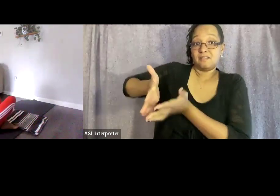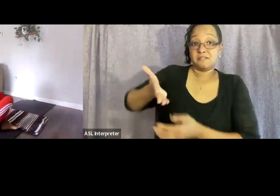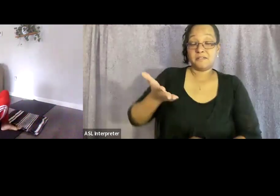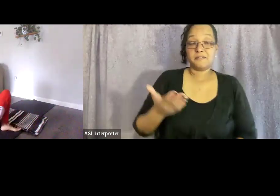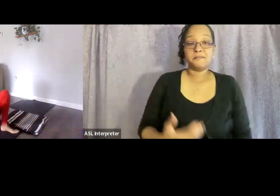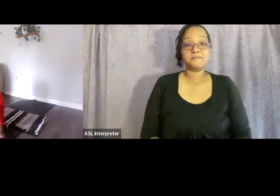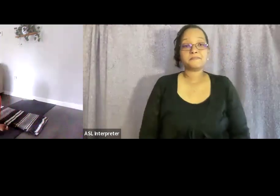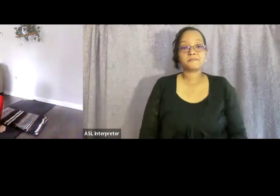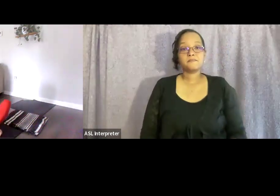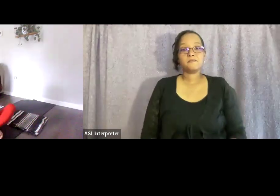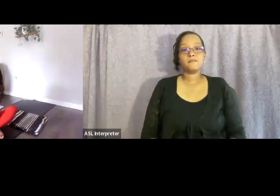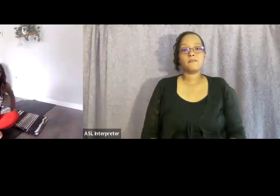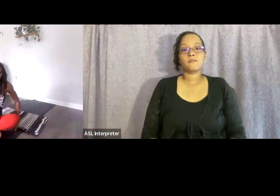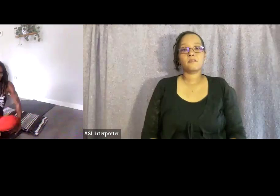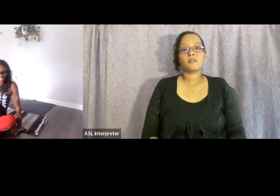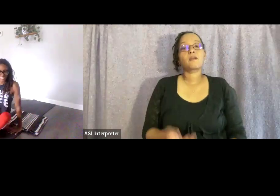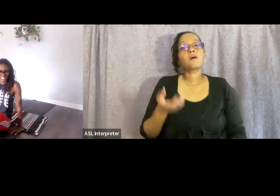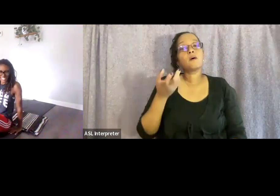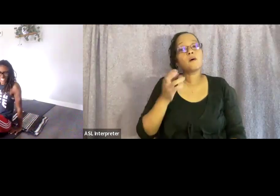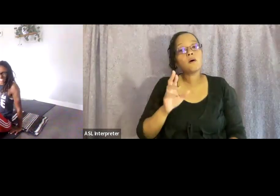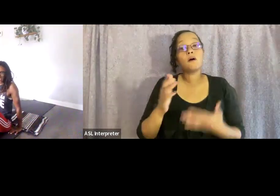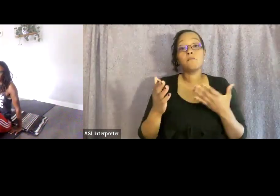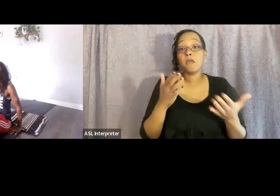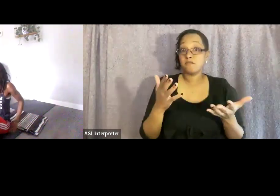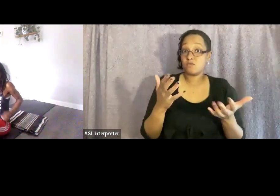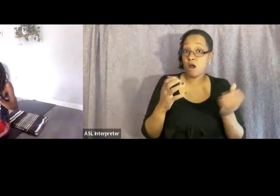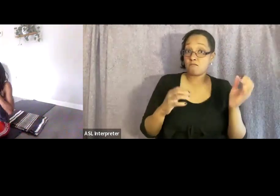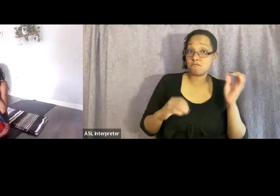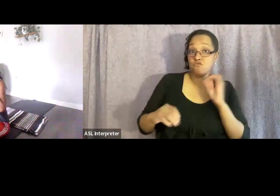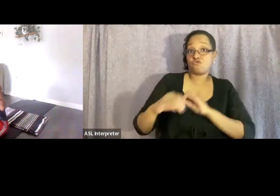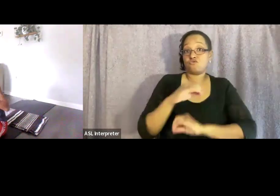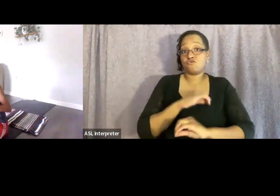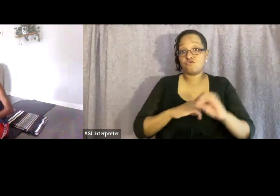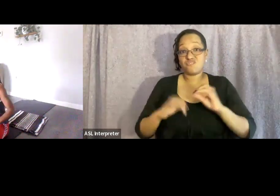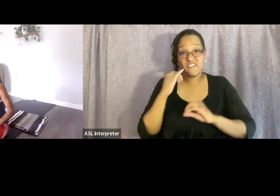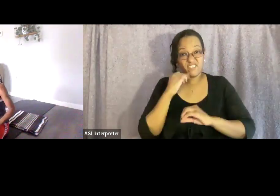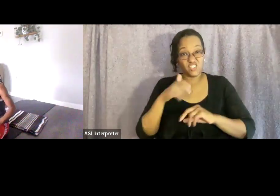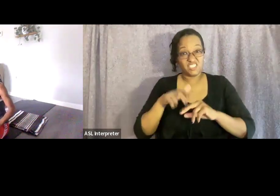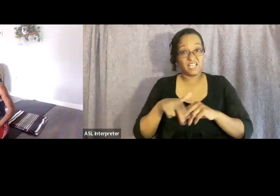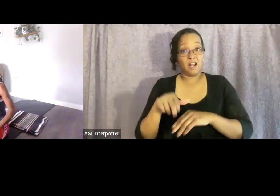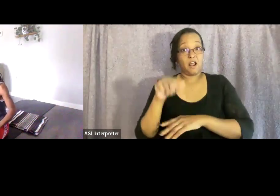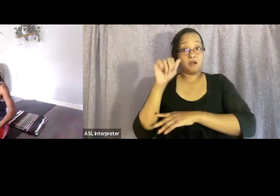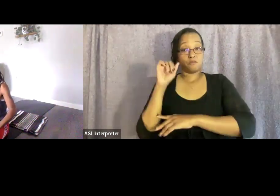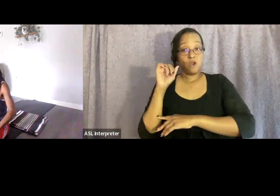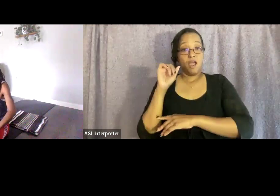Or maybe you're looking for movements. And if you're upright, you can bring your hands to your lap.